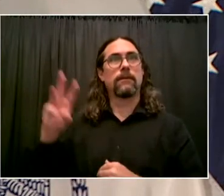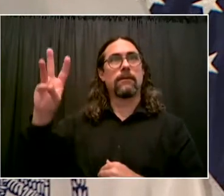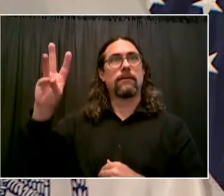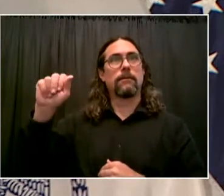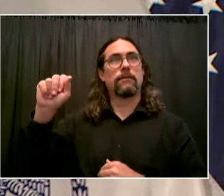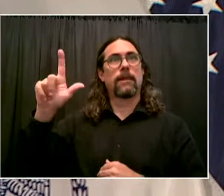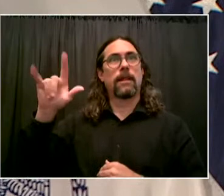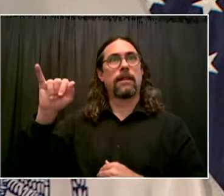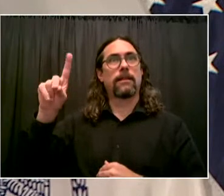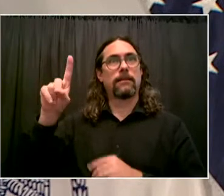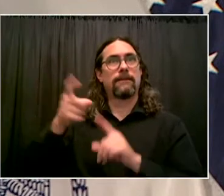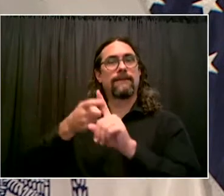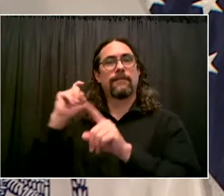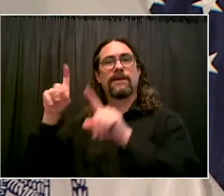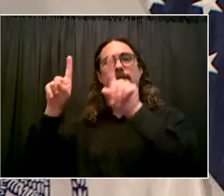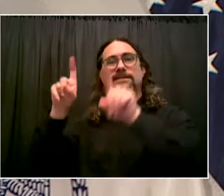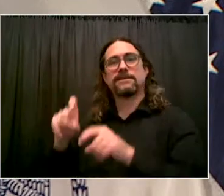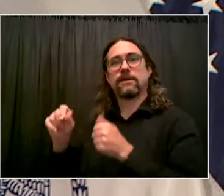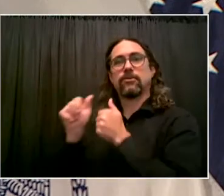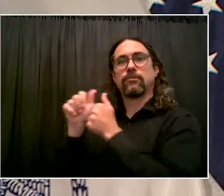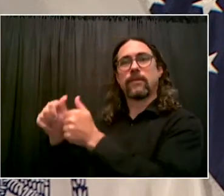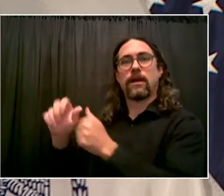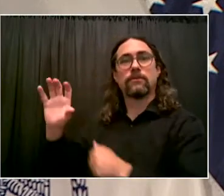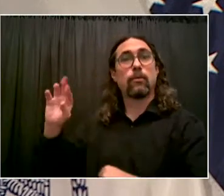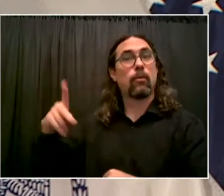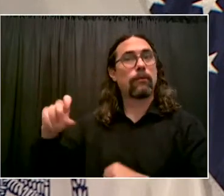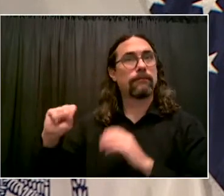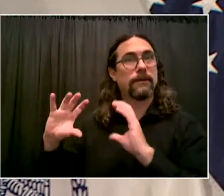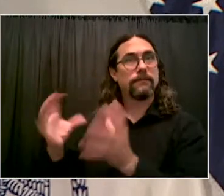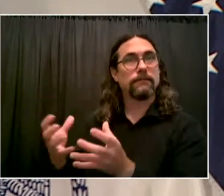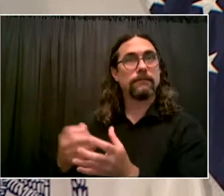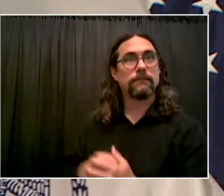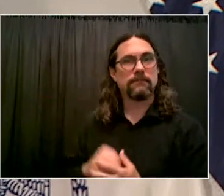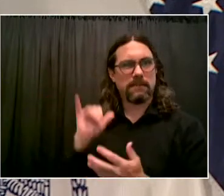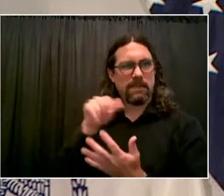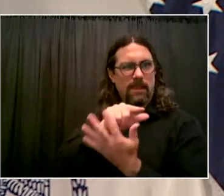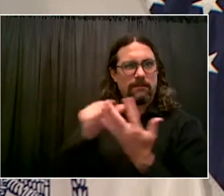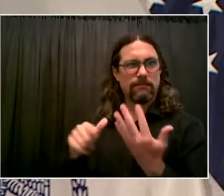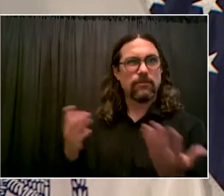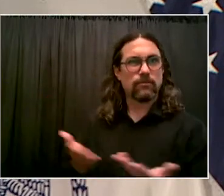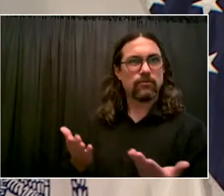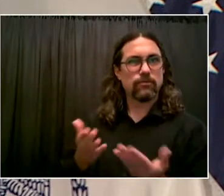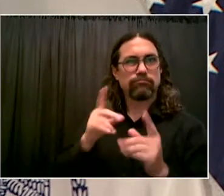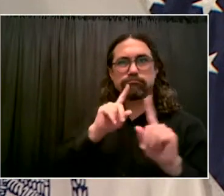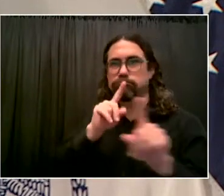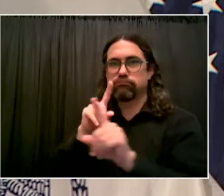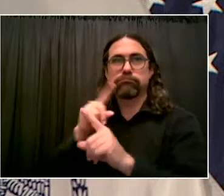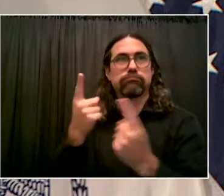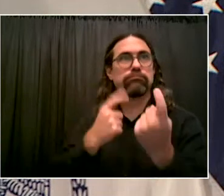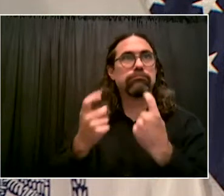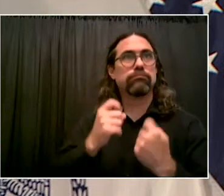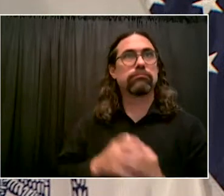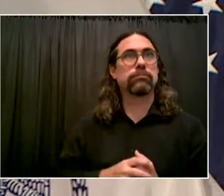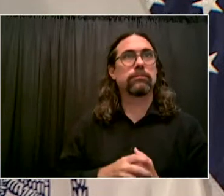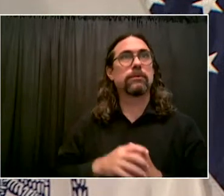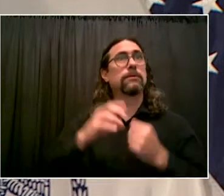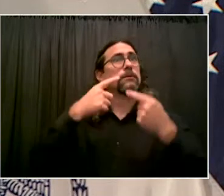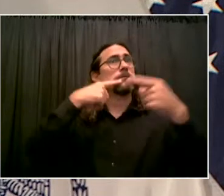PEOPLE TODAY. FIRST QUESTION